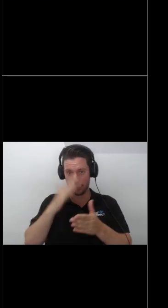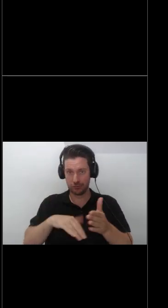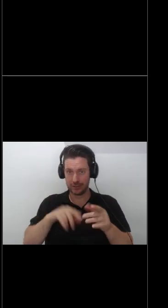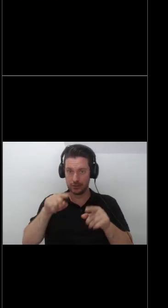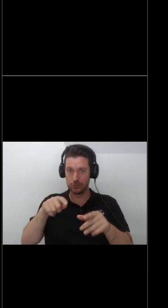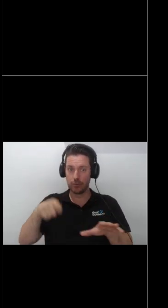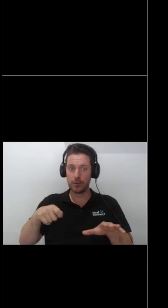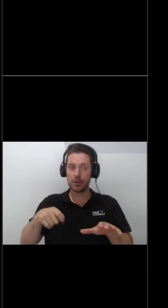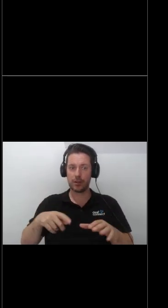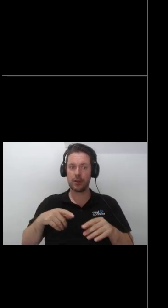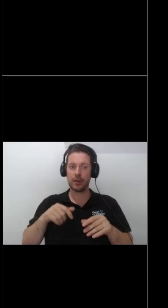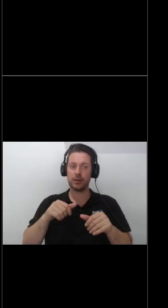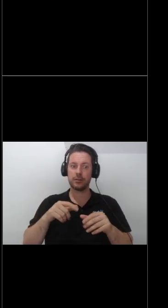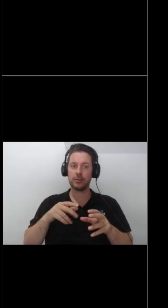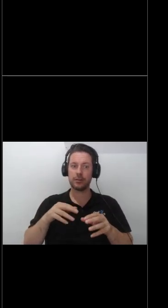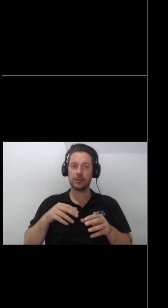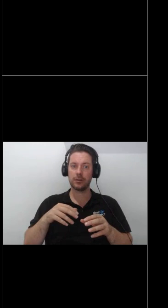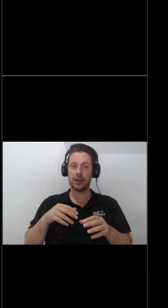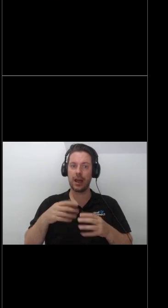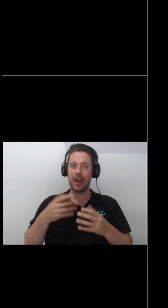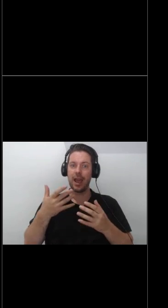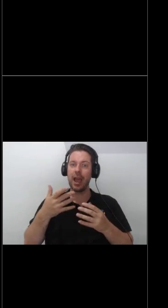are achieved through a collaborative approach